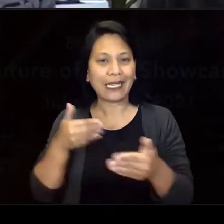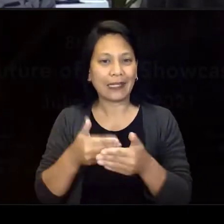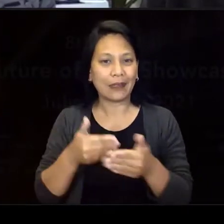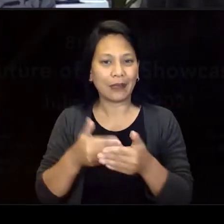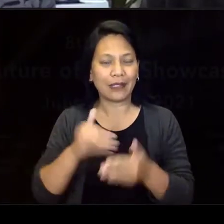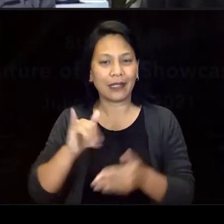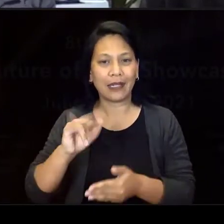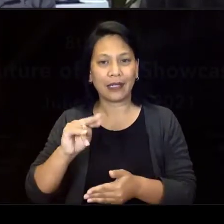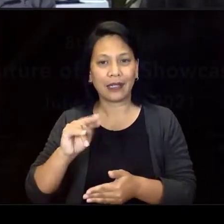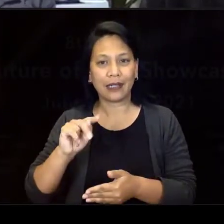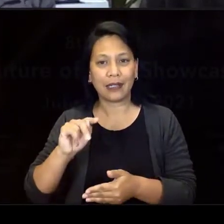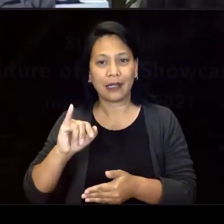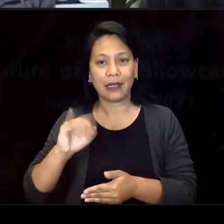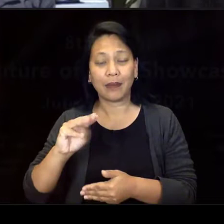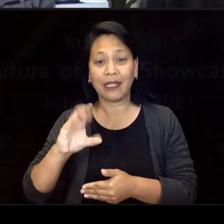So, I'm super excited about it.